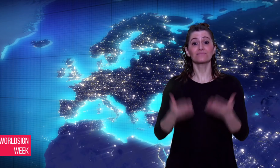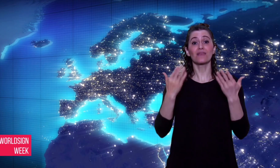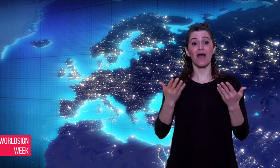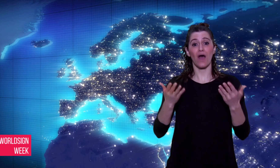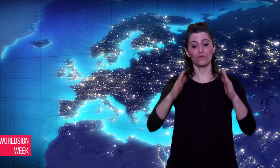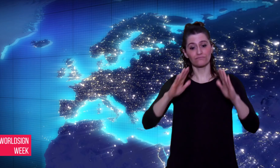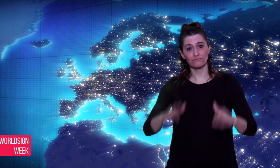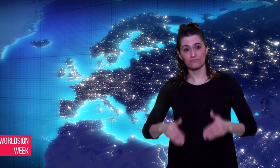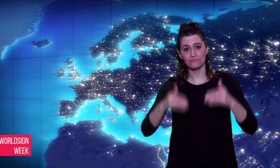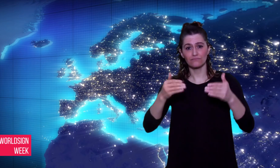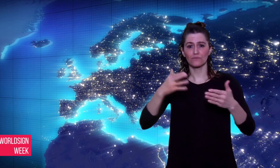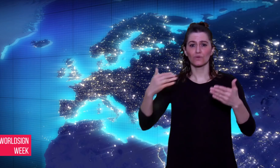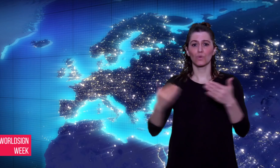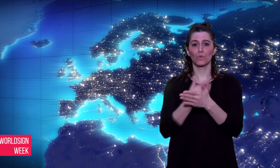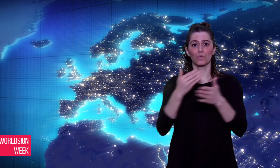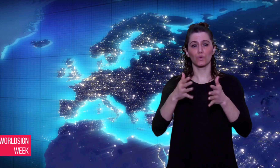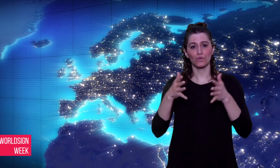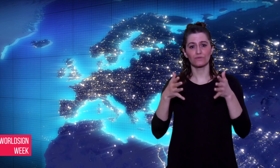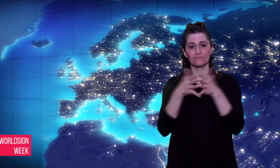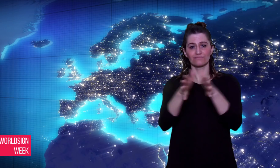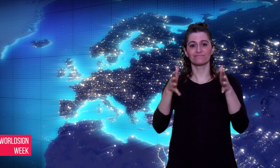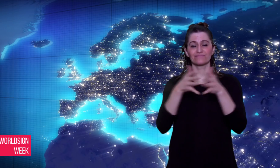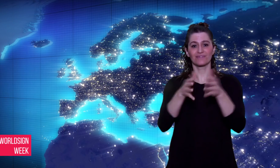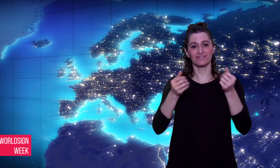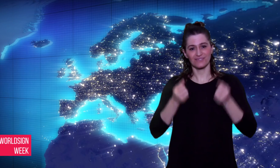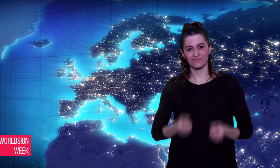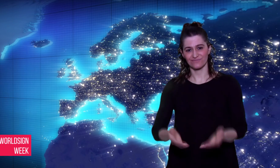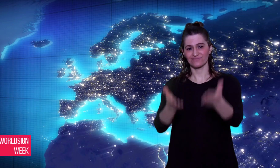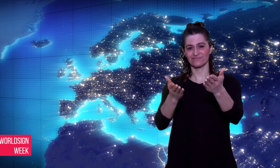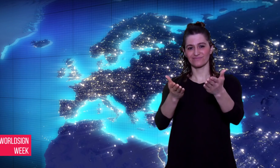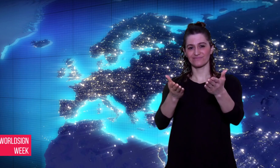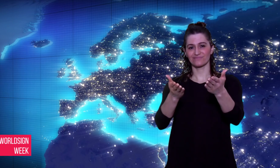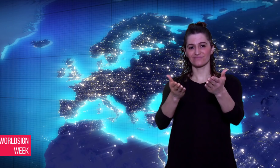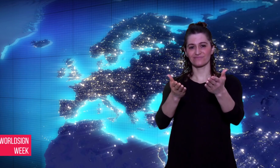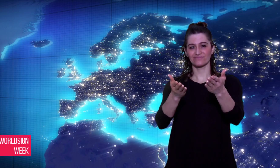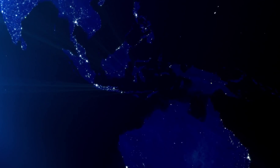Now, let’s go to next story.